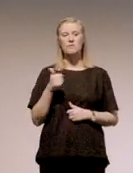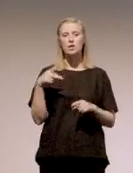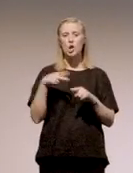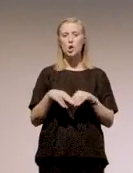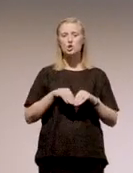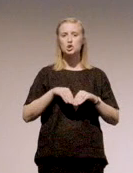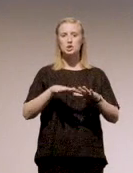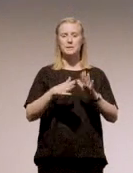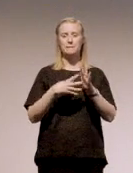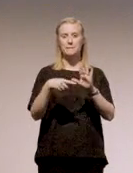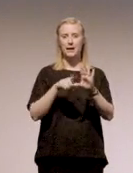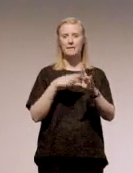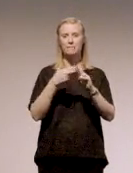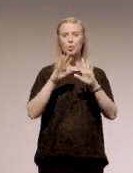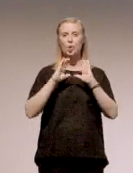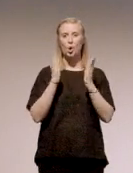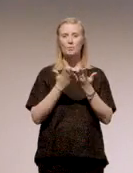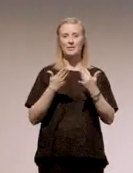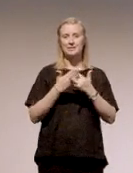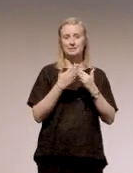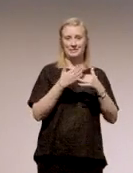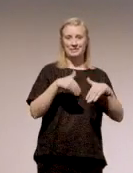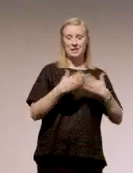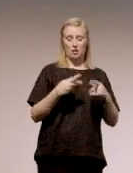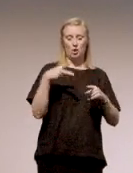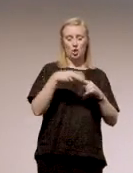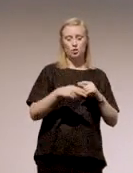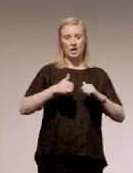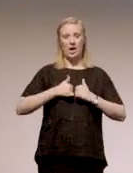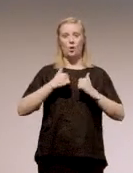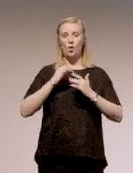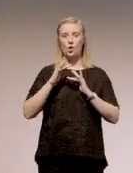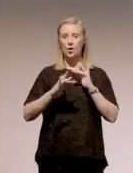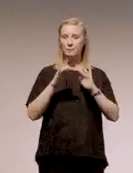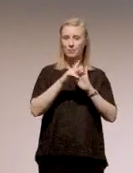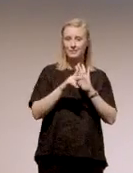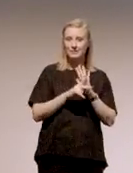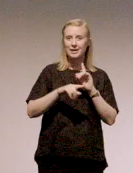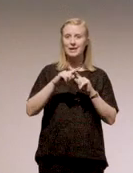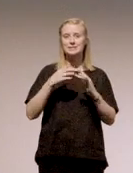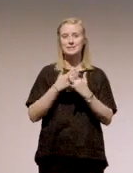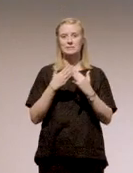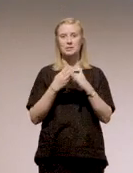our online policy and accessibility toolkit. And I want to talk today a little bit around how that came about.